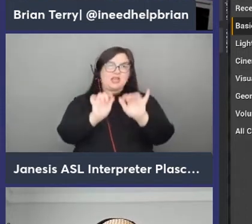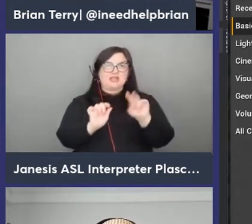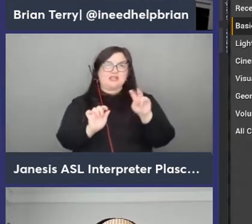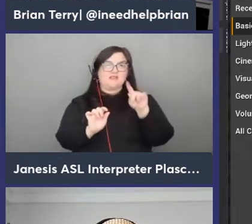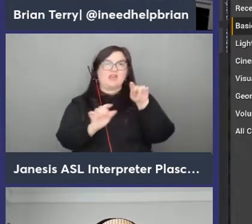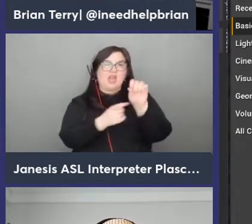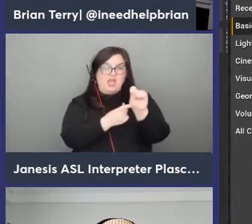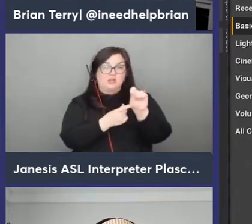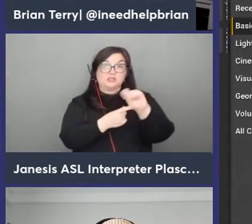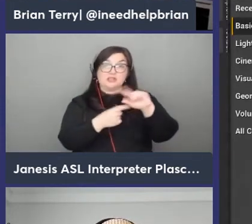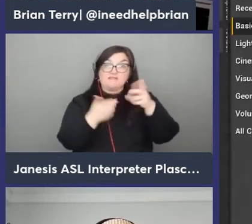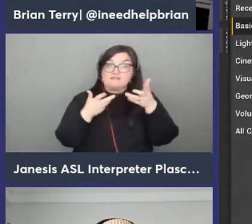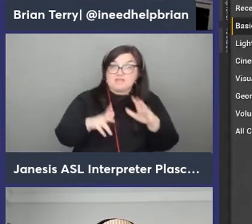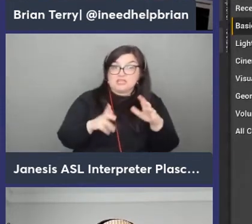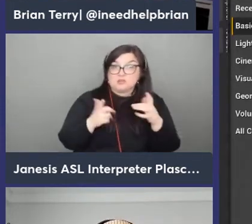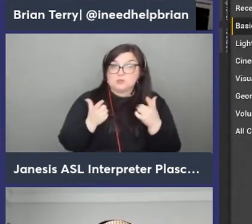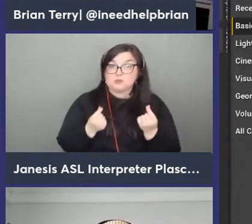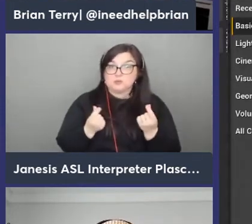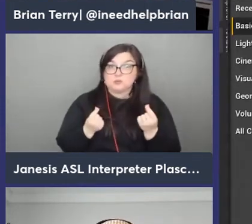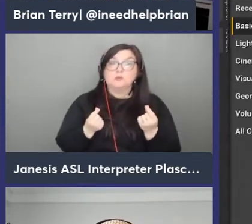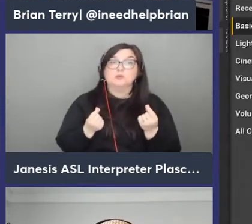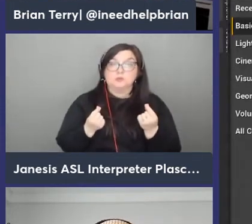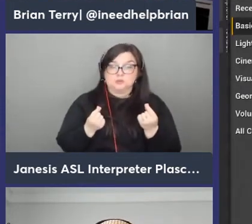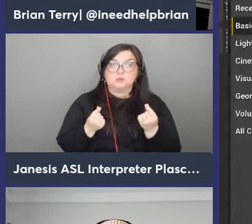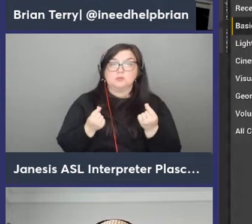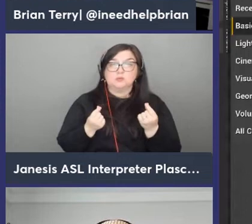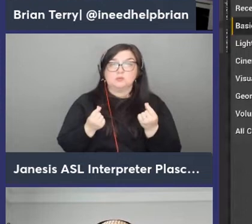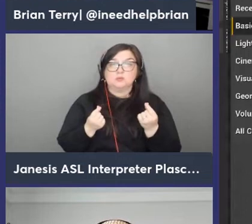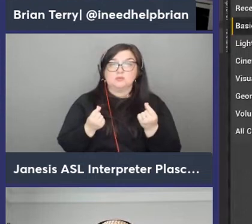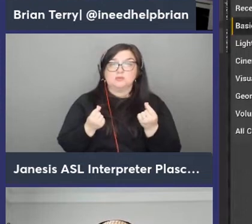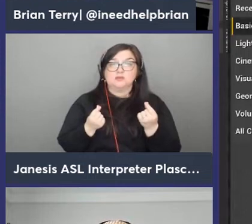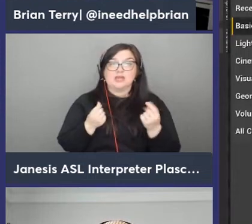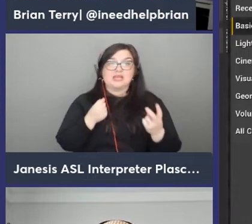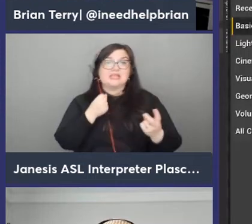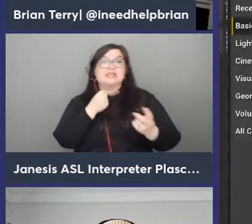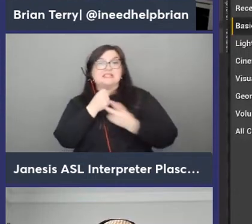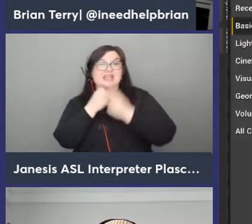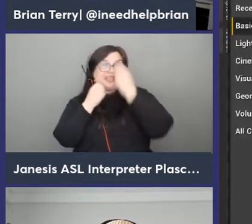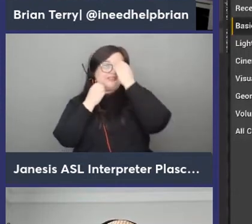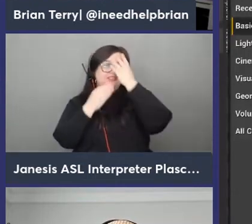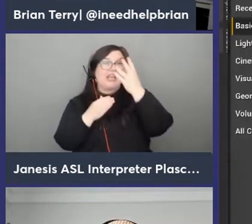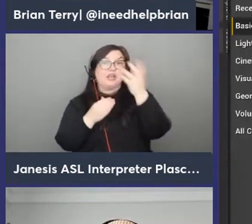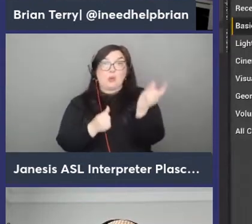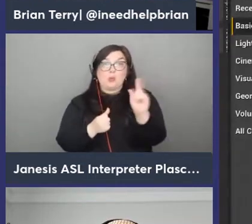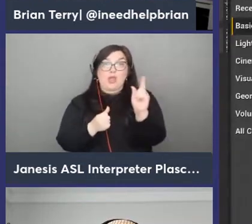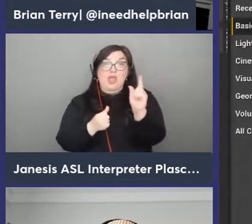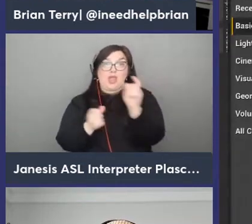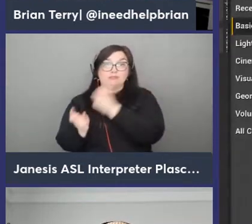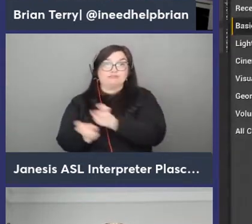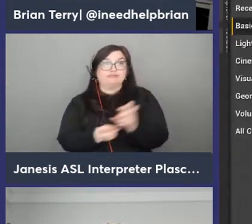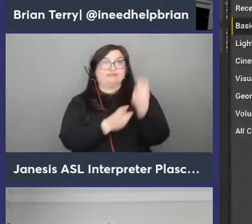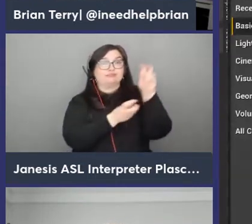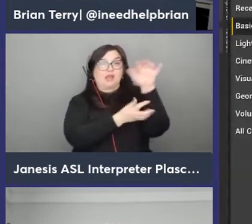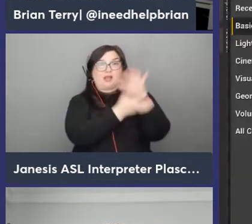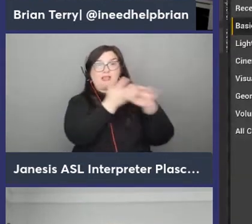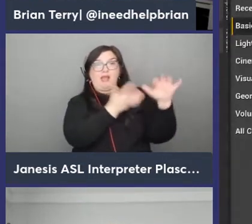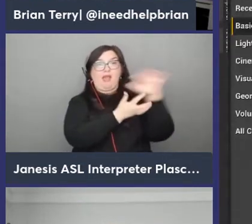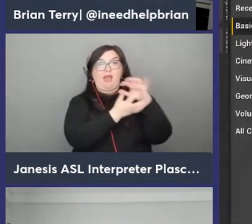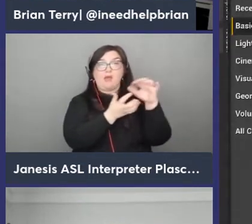Once you're done, I'm gonna do that, you can say save data to cloud. And what it does is it actually saves all this configuration